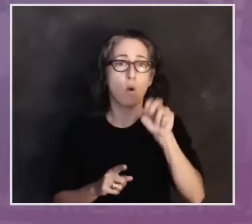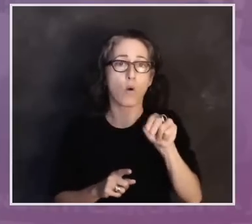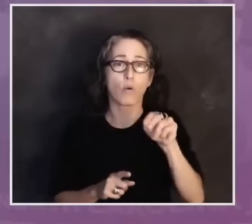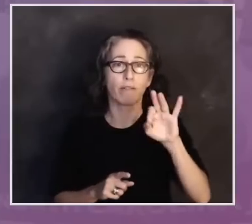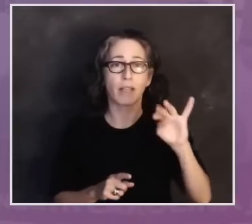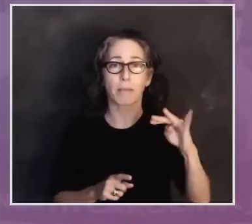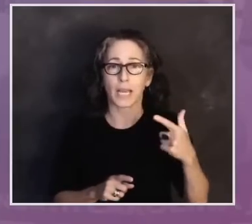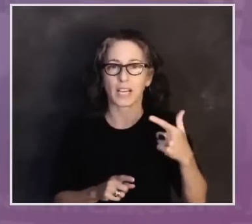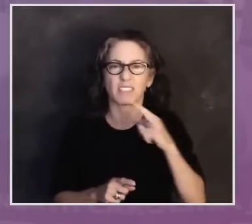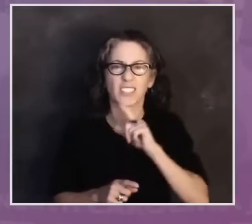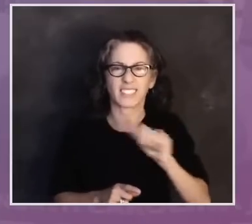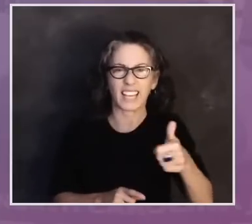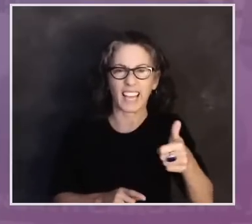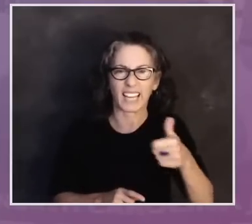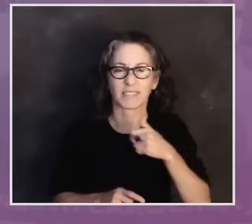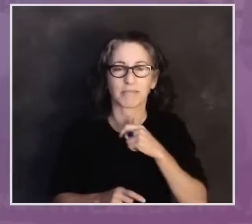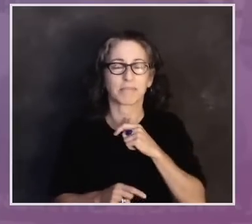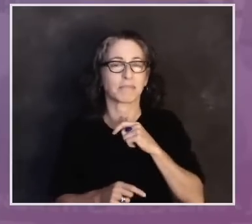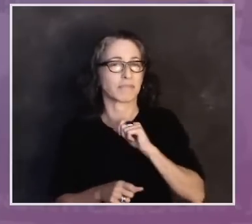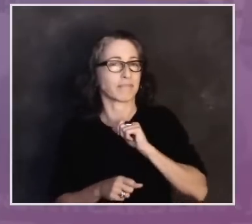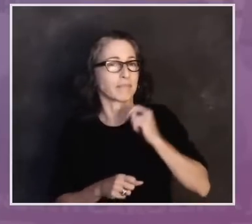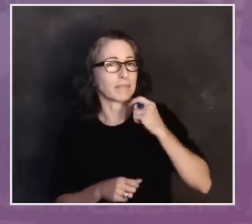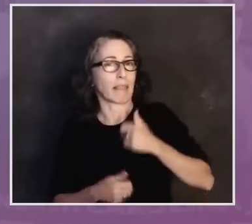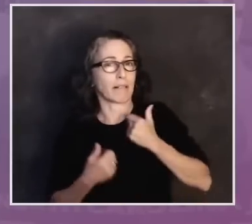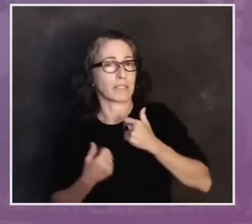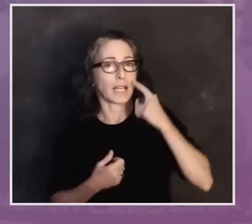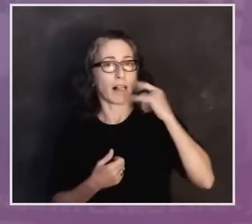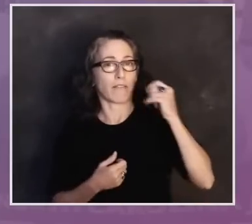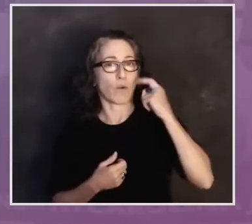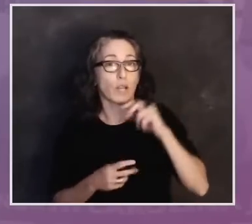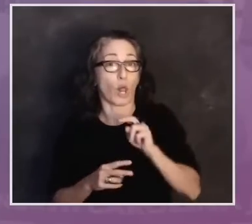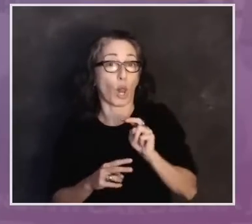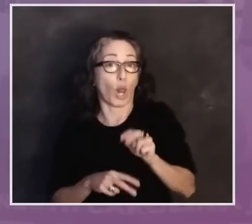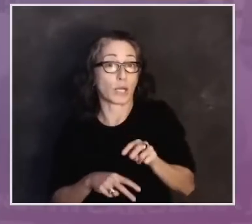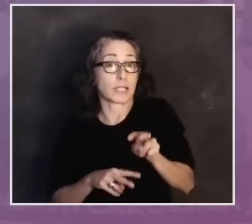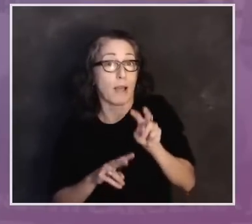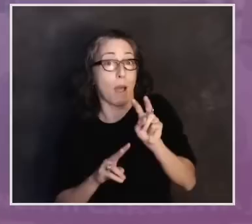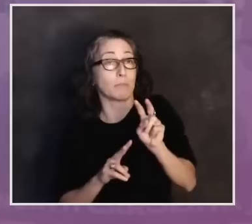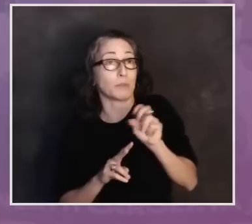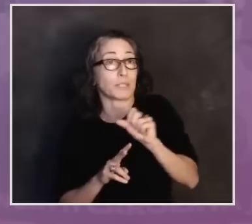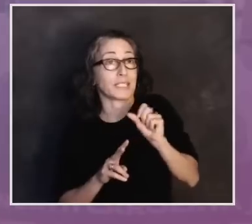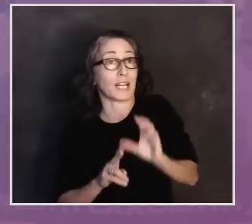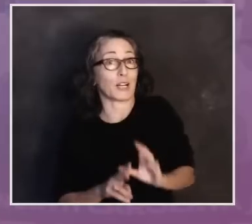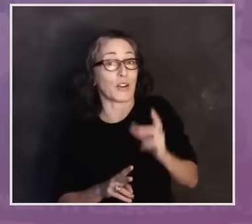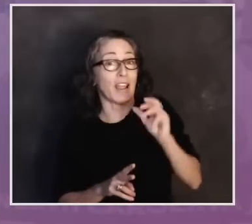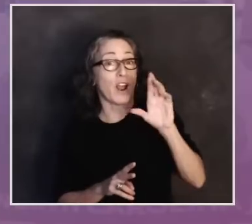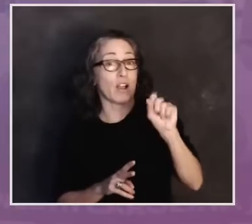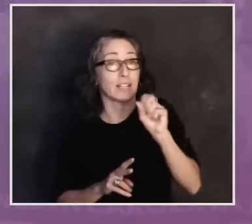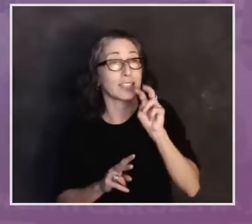YOU KNOW, I THINK OF MY FRIEND SLOAN FLEMING, SHE IS 10 YEARS